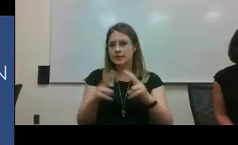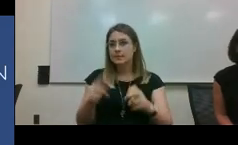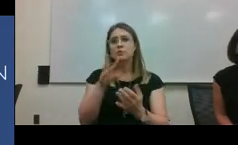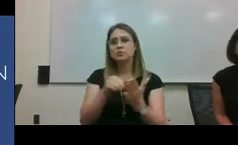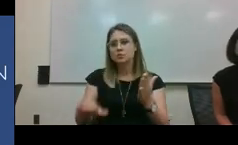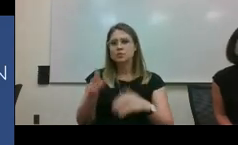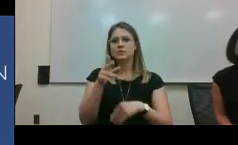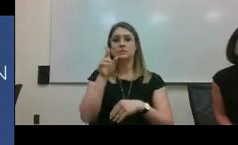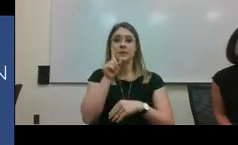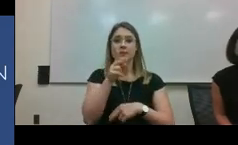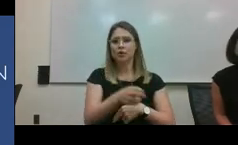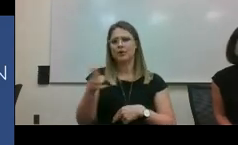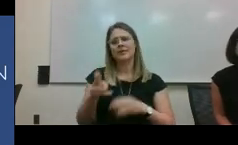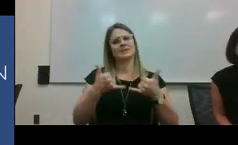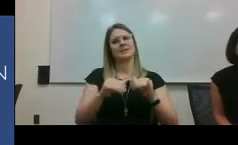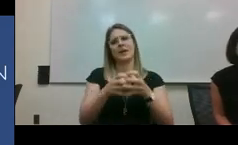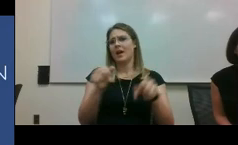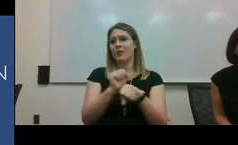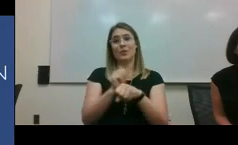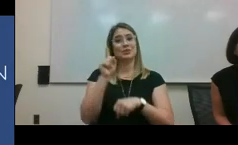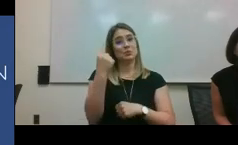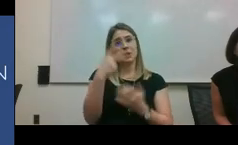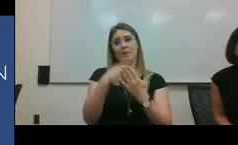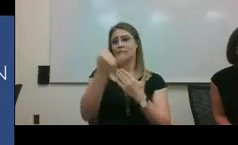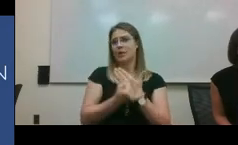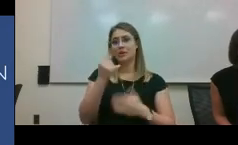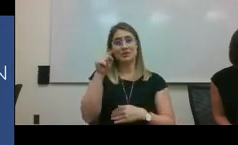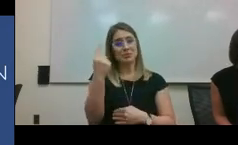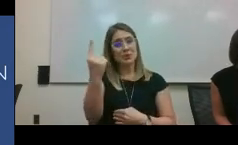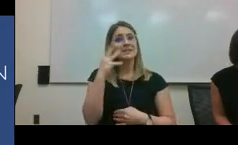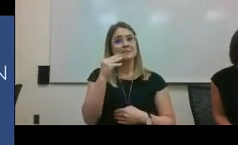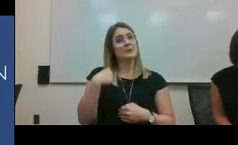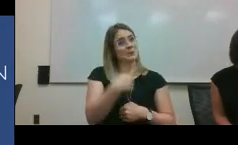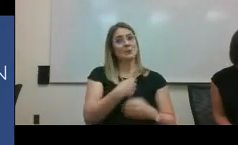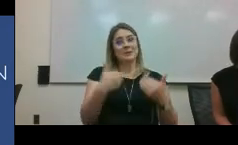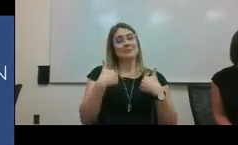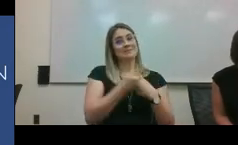This is one project in one experience and lots of mistakes, and successes happening,